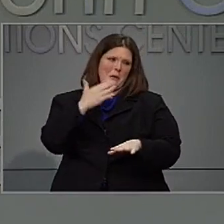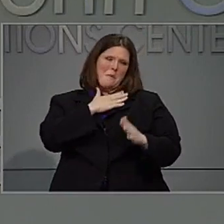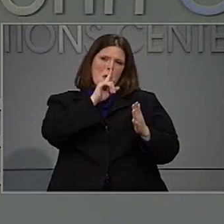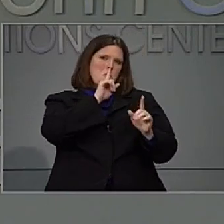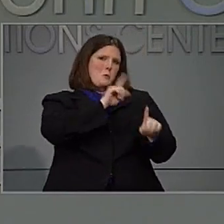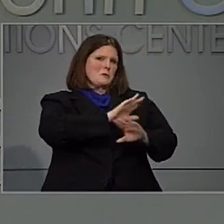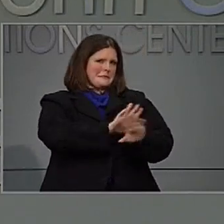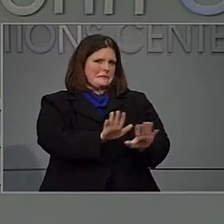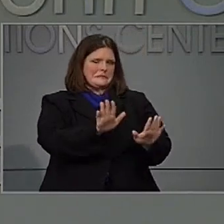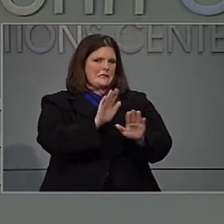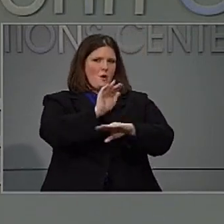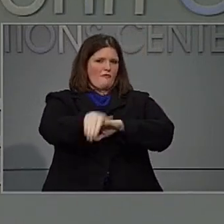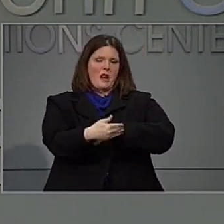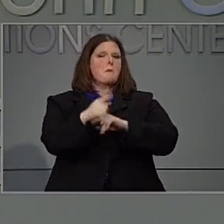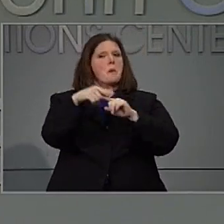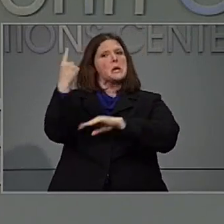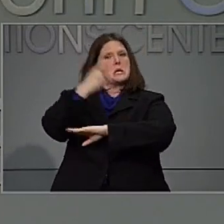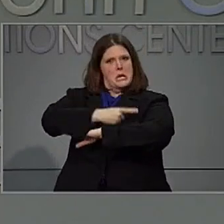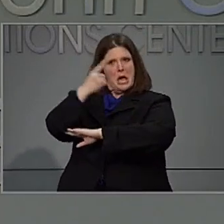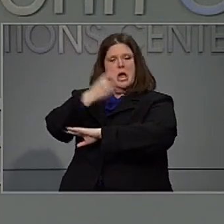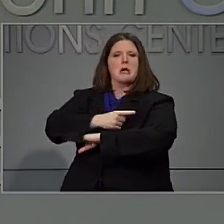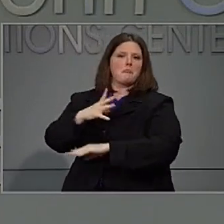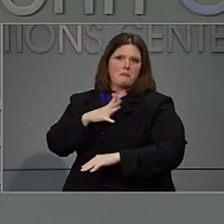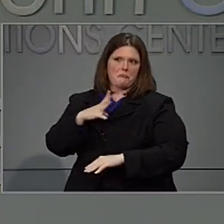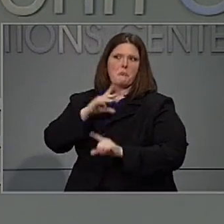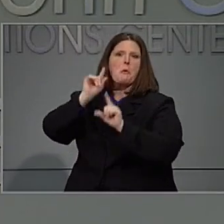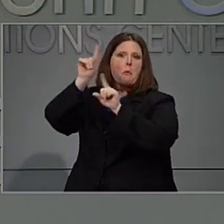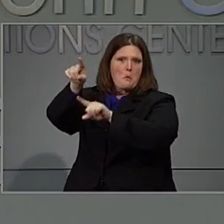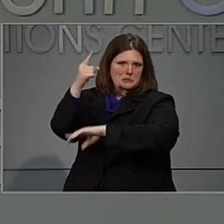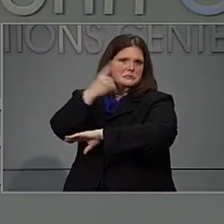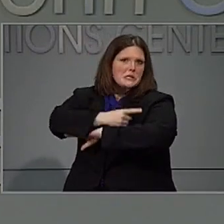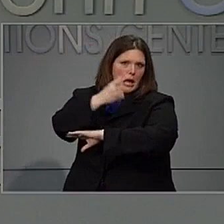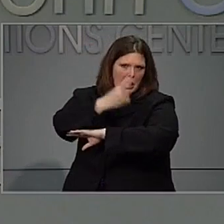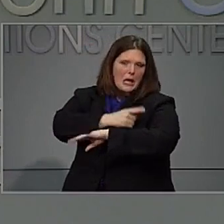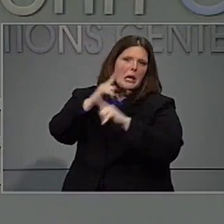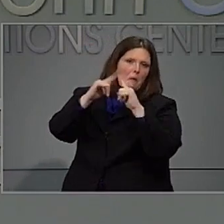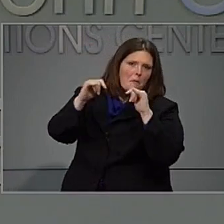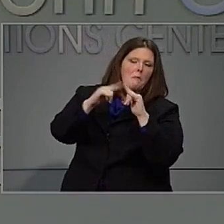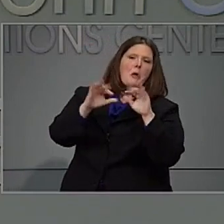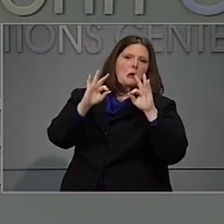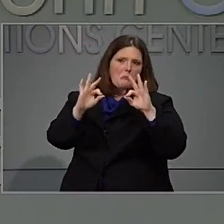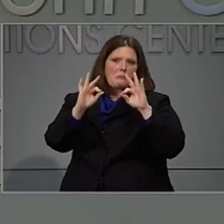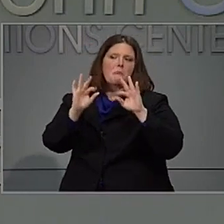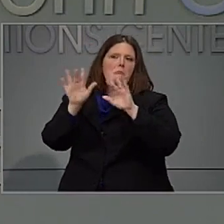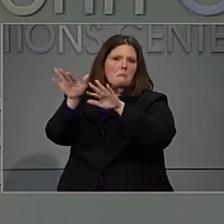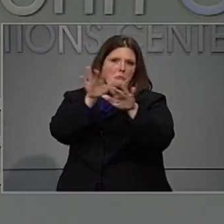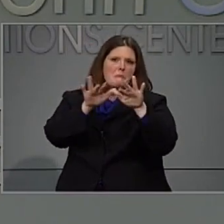THERE WILL NOT BE OVERNIGHT CAMPS THIS SUMMER DUE TO THE